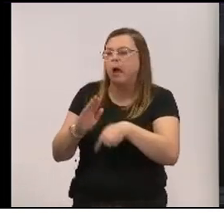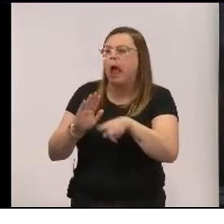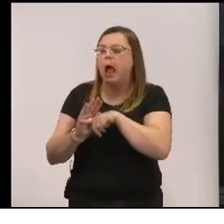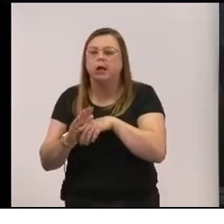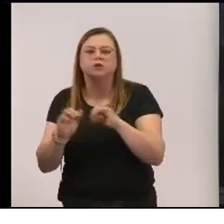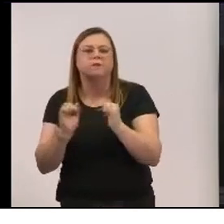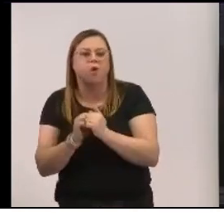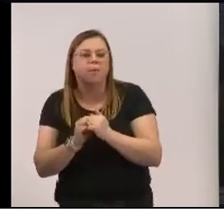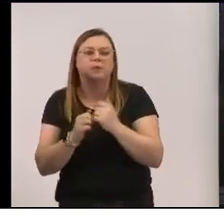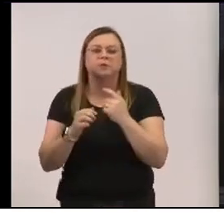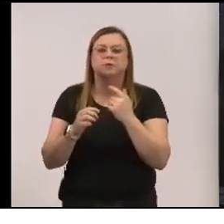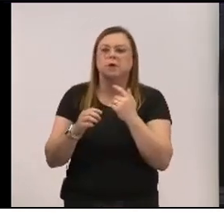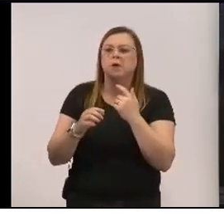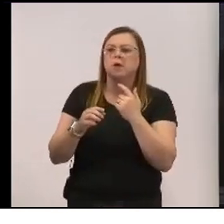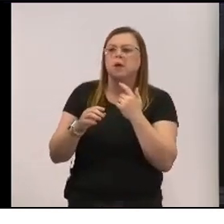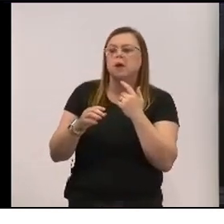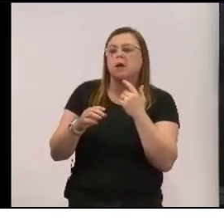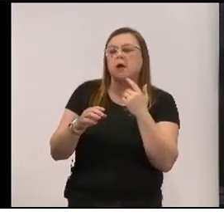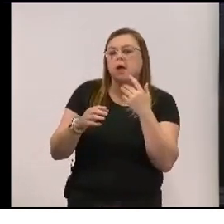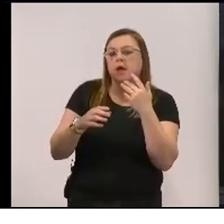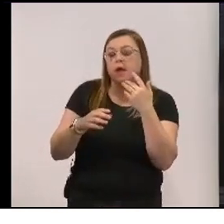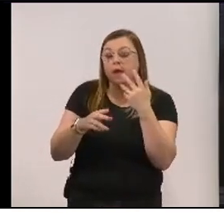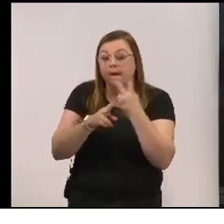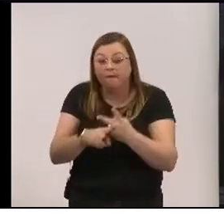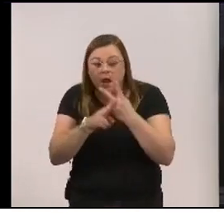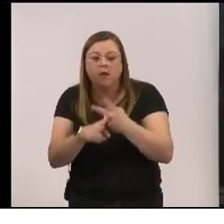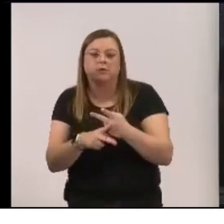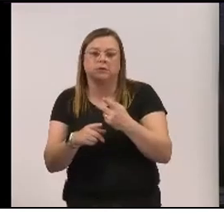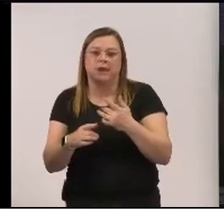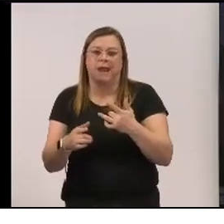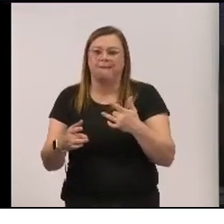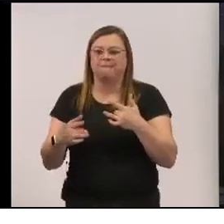There is a stick element to it. And I appreciate that it is important,